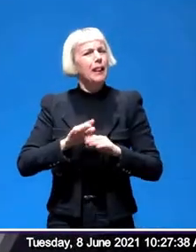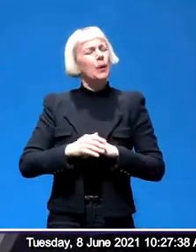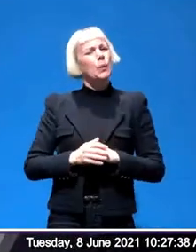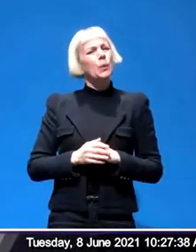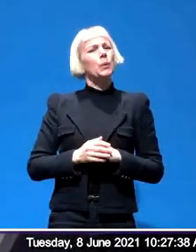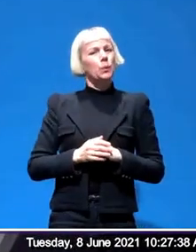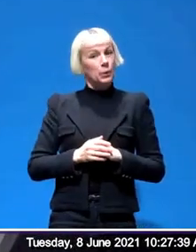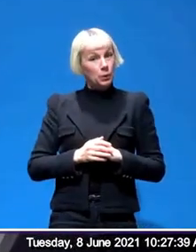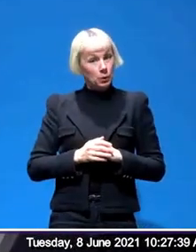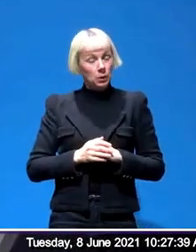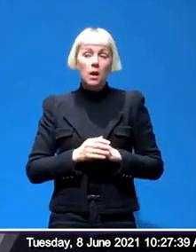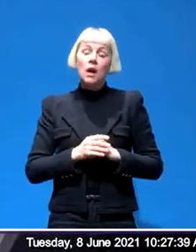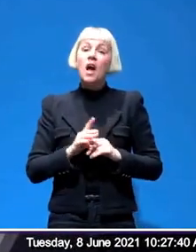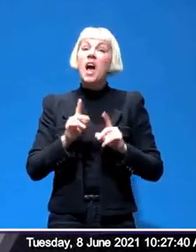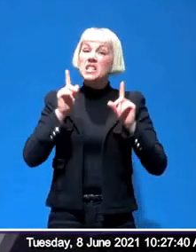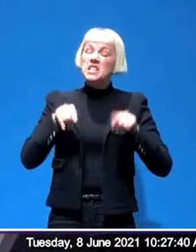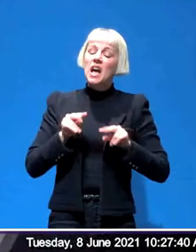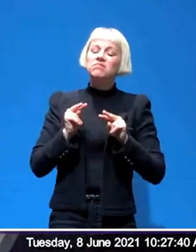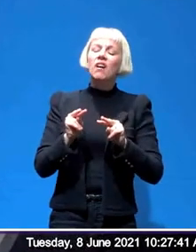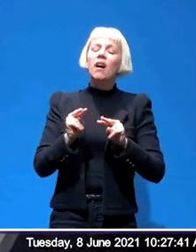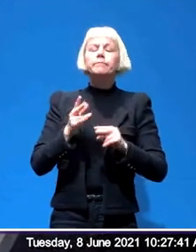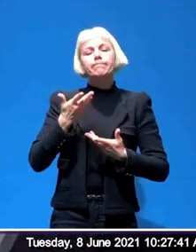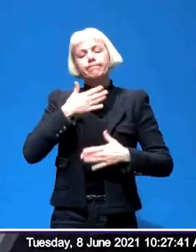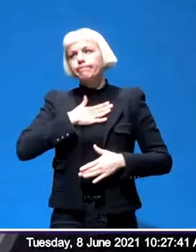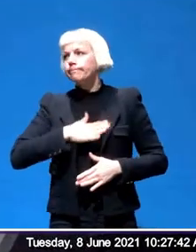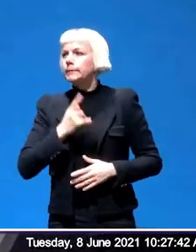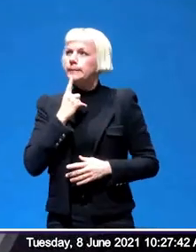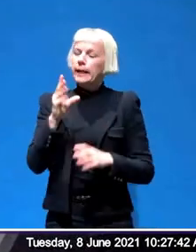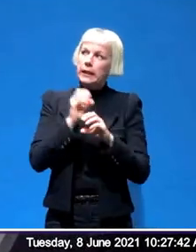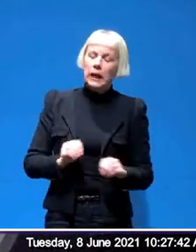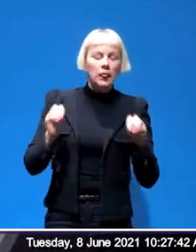2017 I noted that Daniel was sometimes dressed in clothes that looked like they